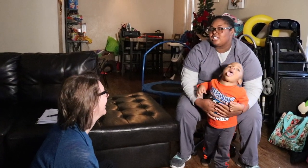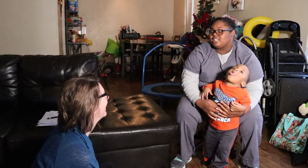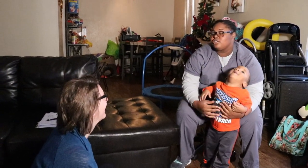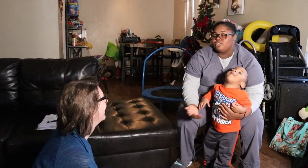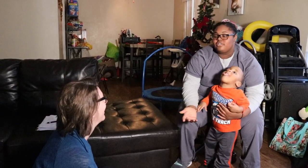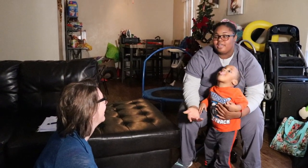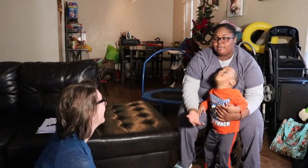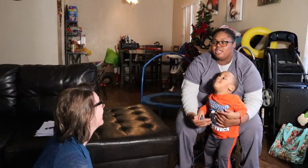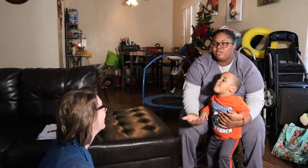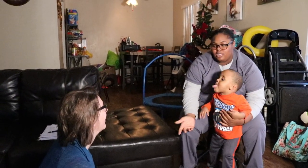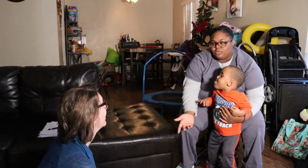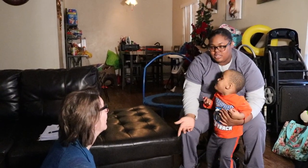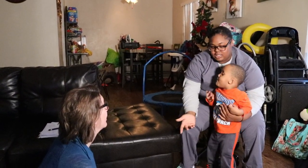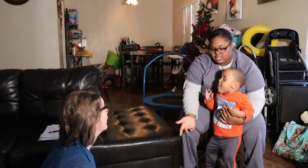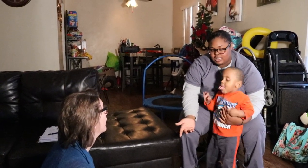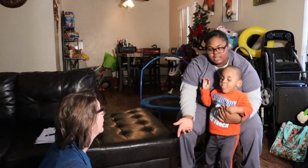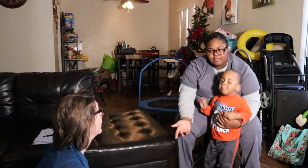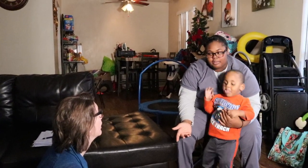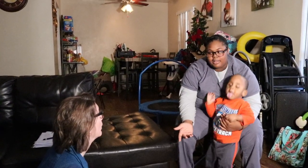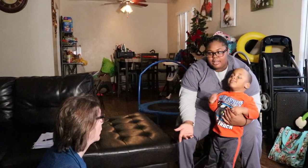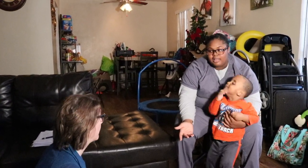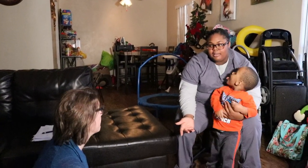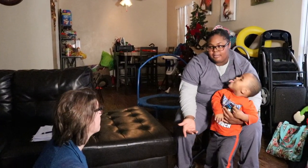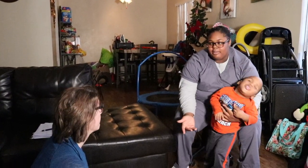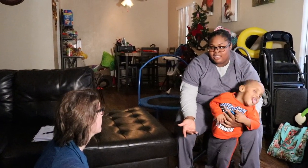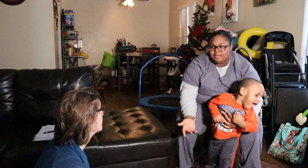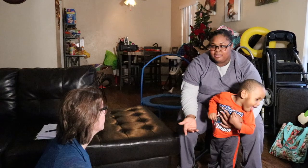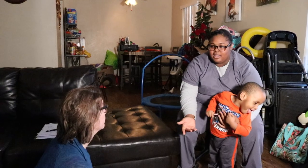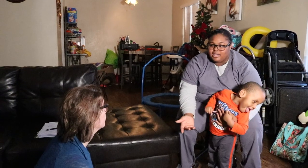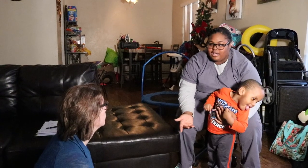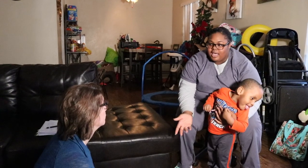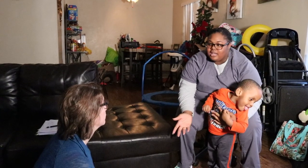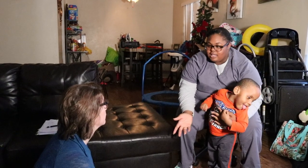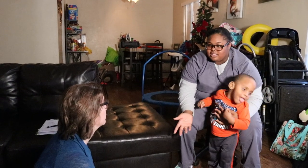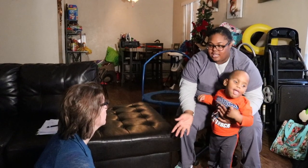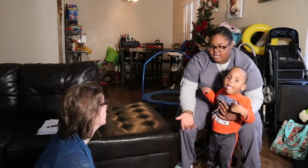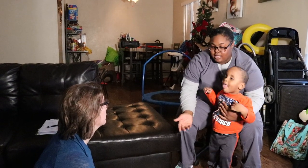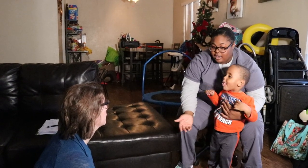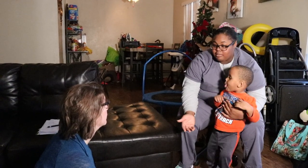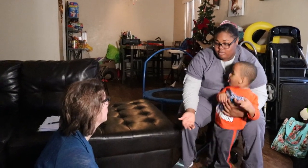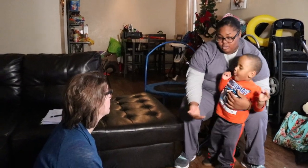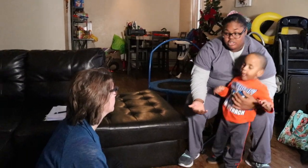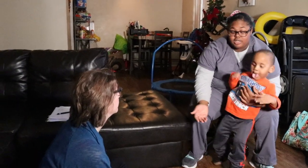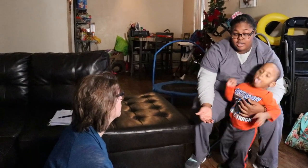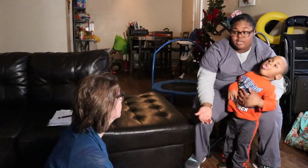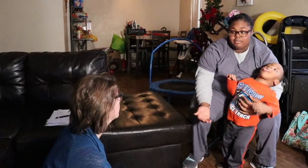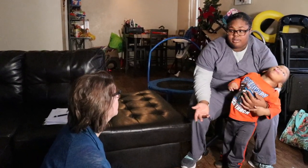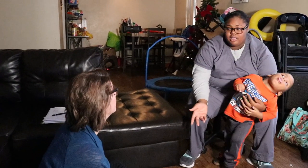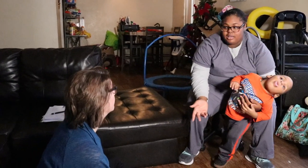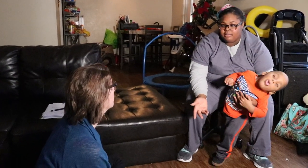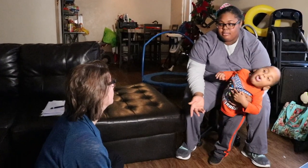Yeah, cuz he will do that when he wants his cup. But I'm like "Cayden, say cup. You want your cup-cup?"